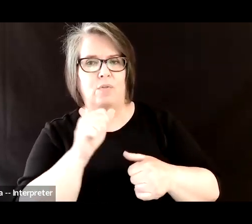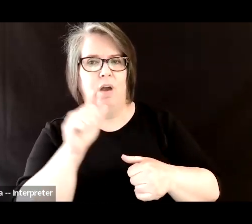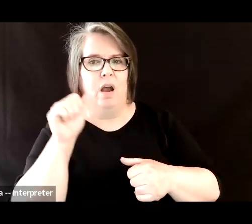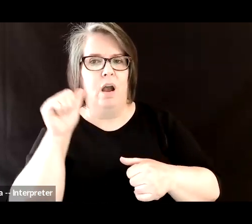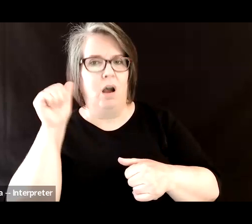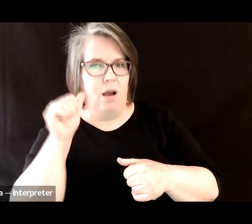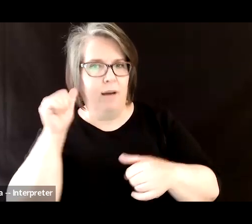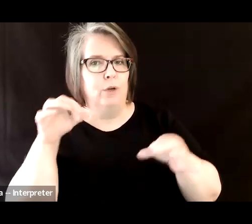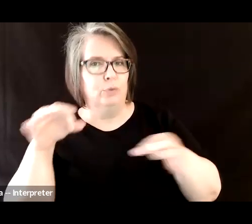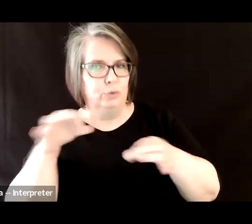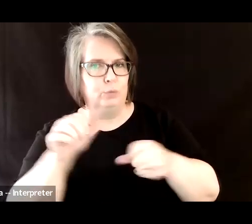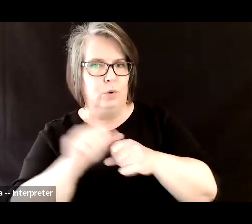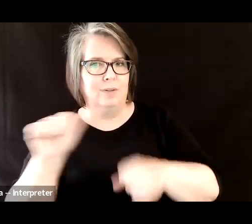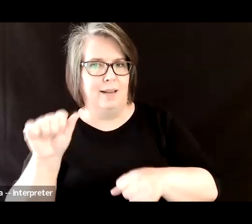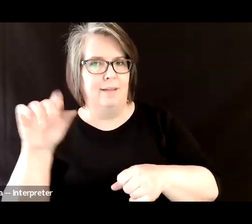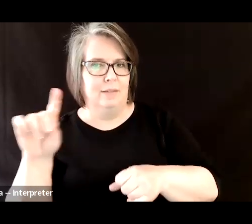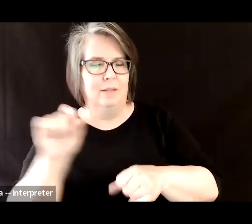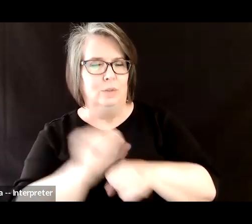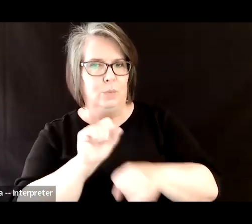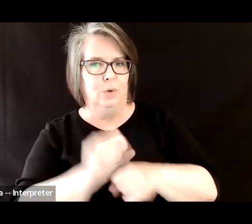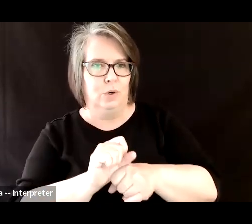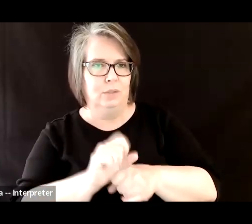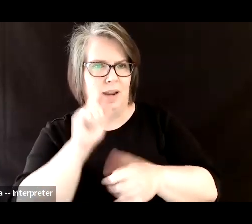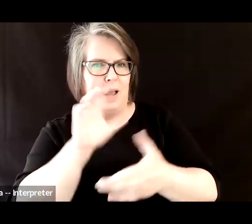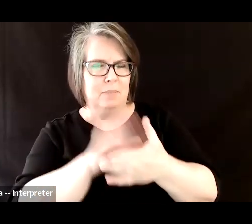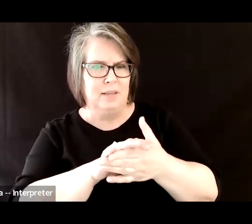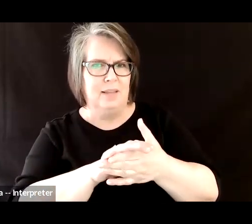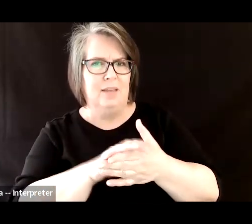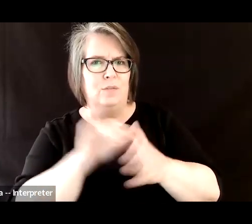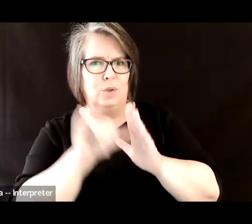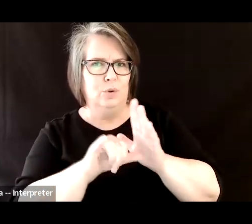I believe with YouTube videos for captions, it is similar, a